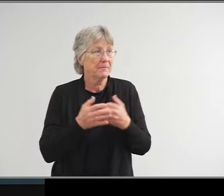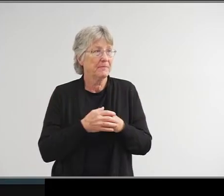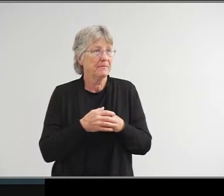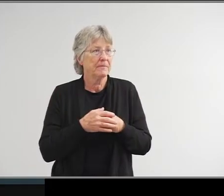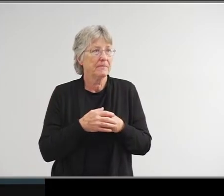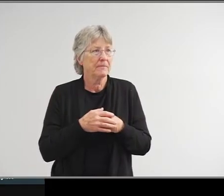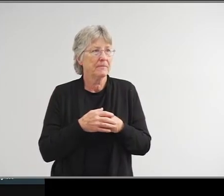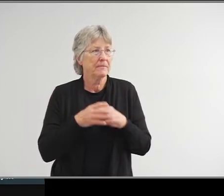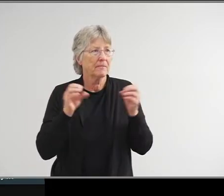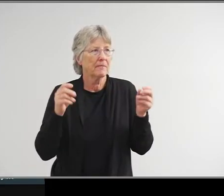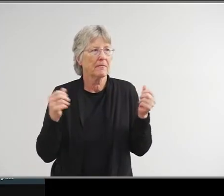Okay, all in favor.